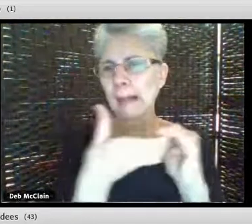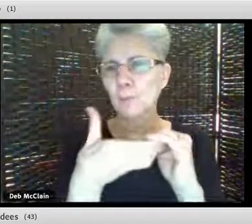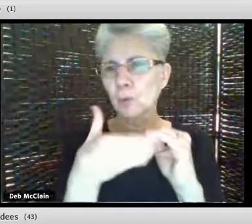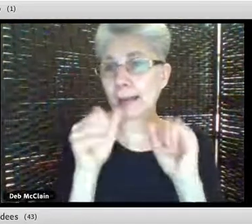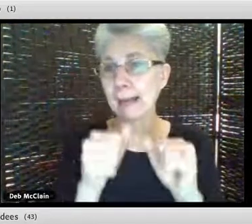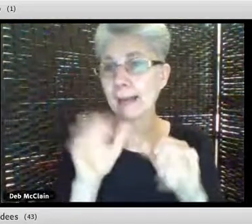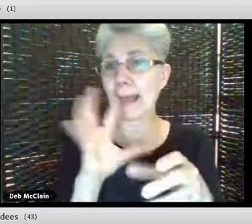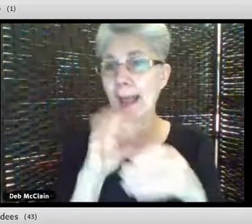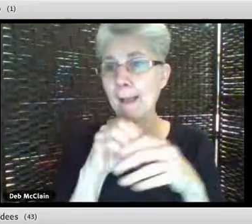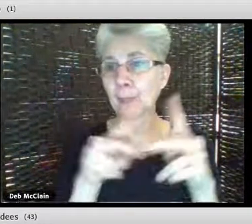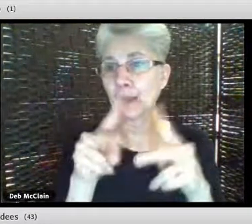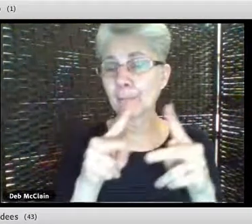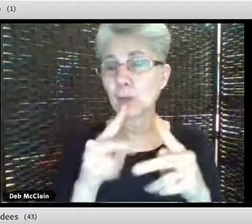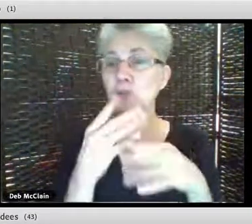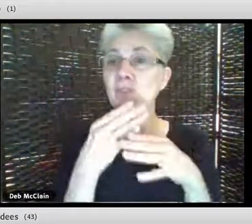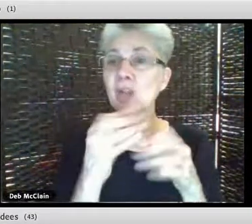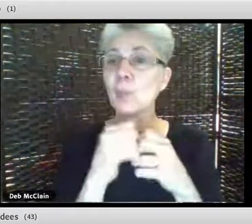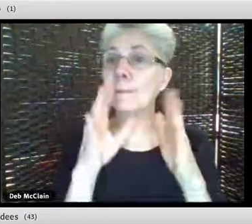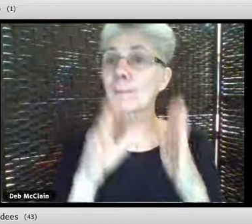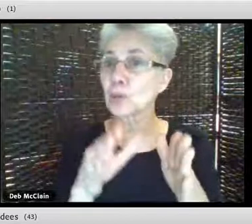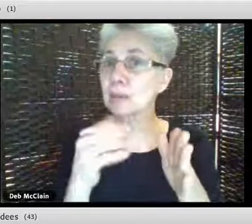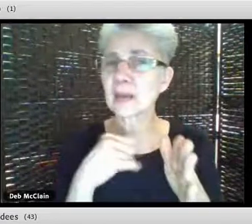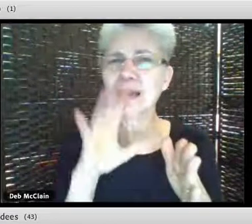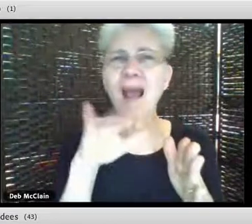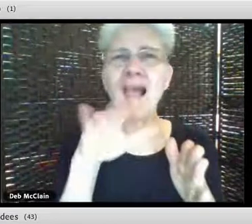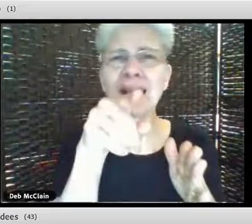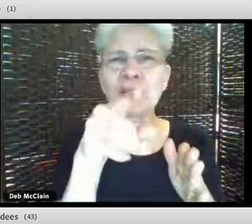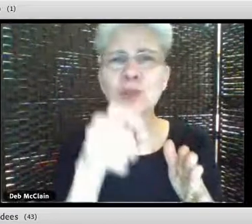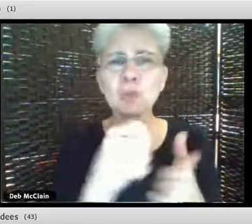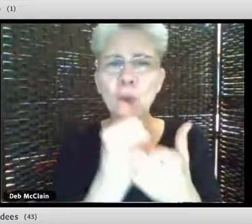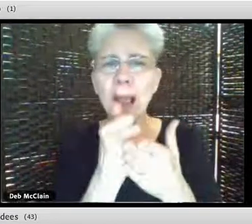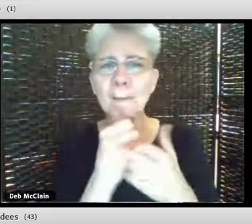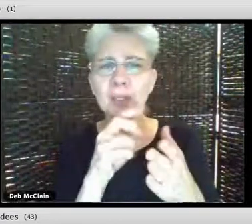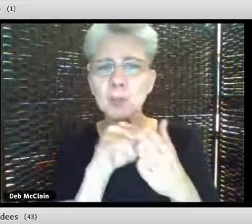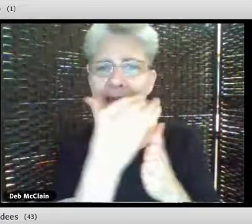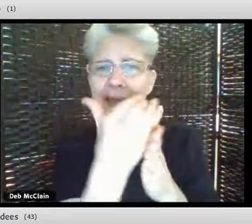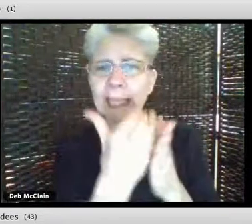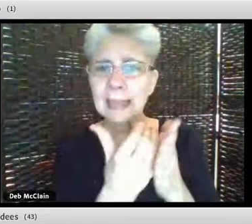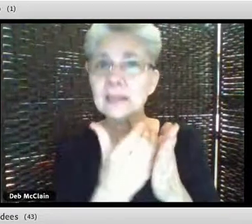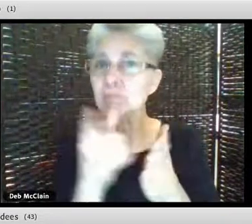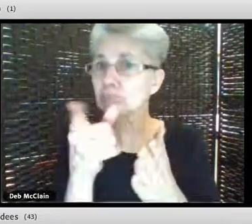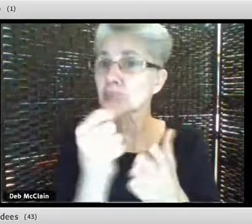They're not lost forever. You can collaborate with people. So if I wanted to share this with somebody and say,